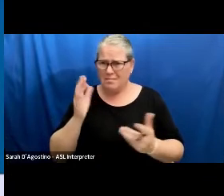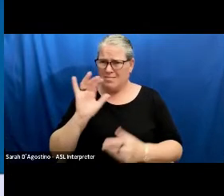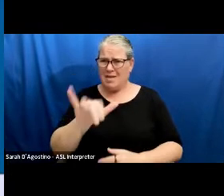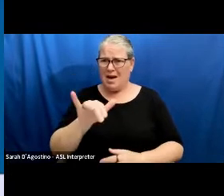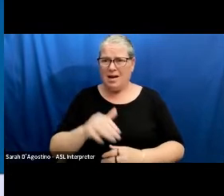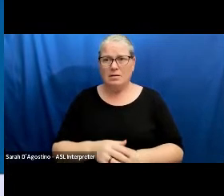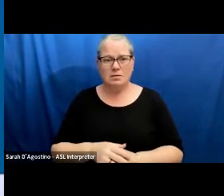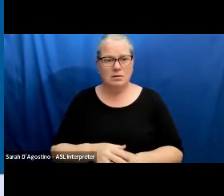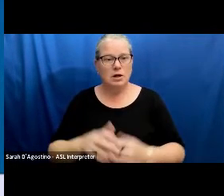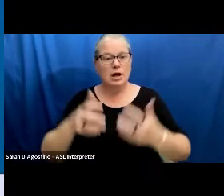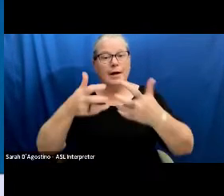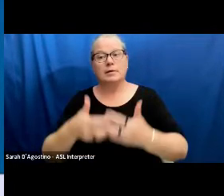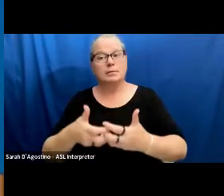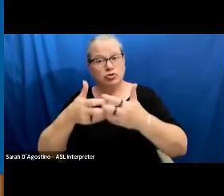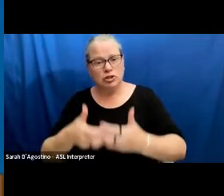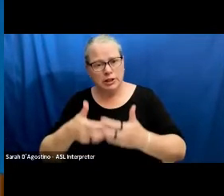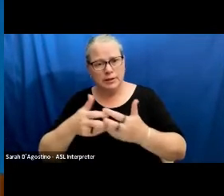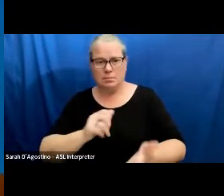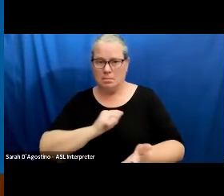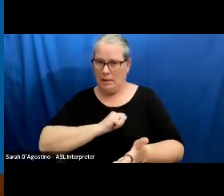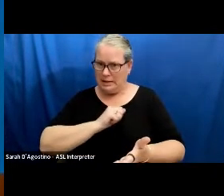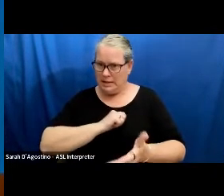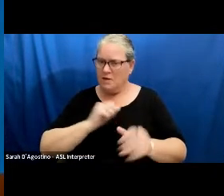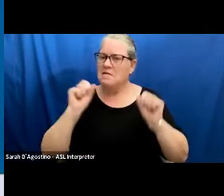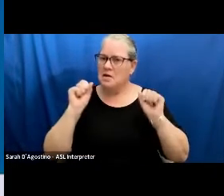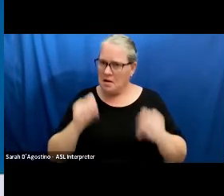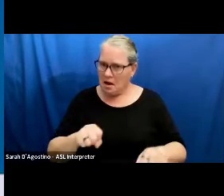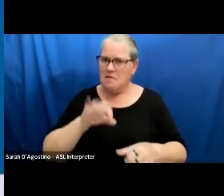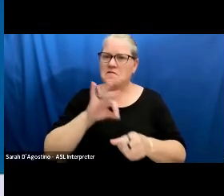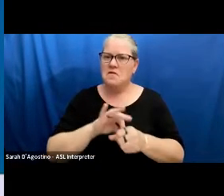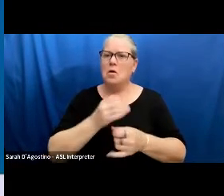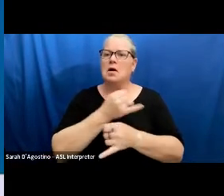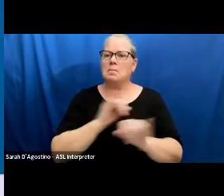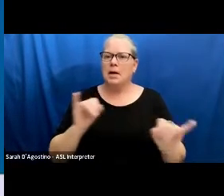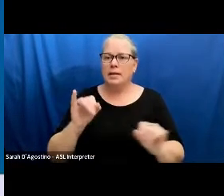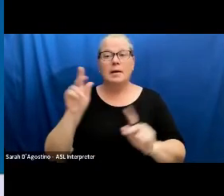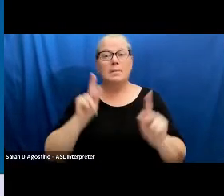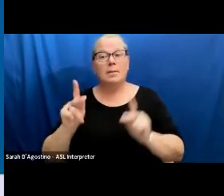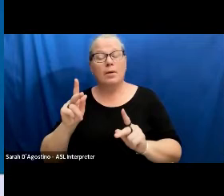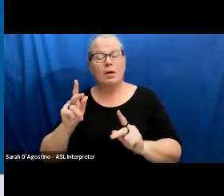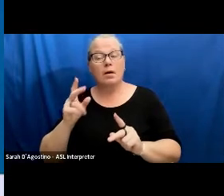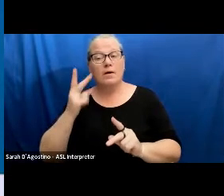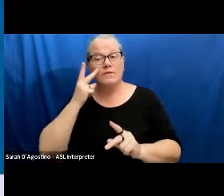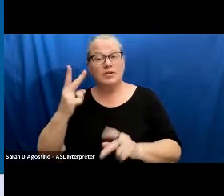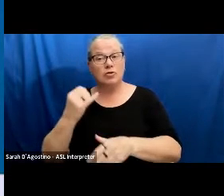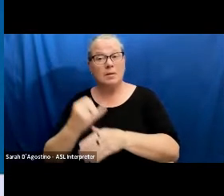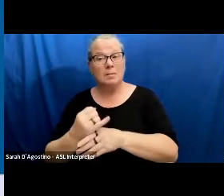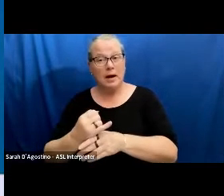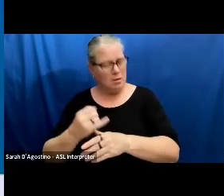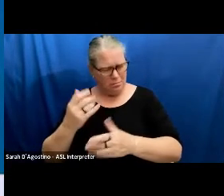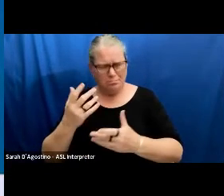impaired the right to vote independently the things that we're talking about are good practices